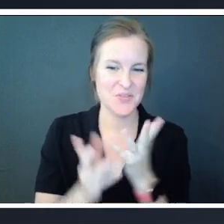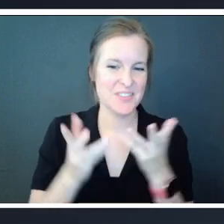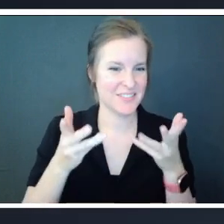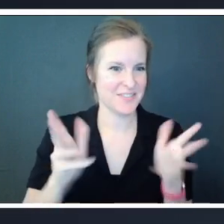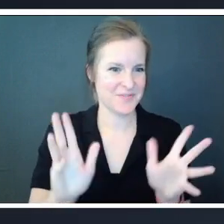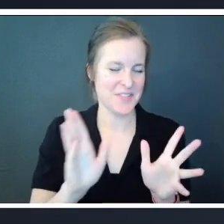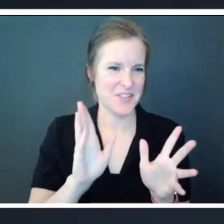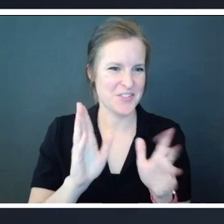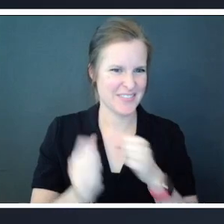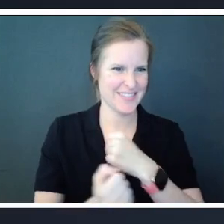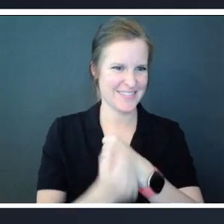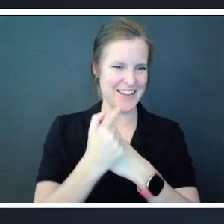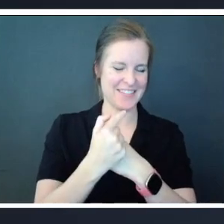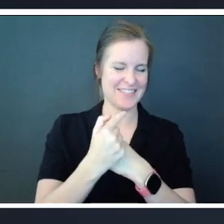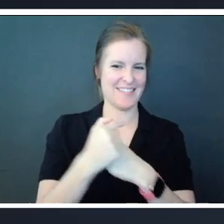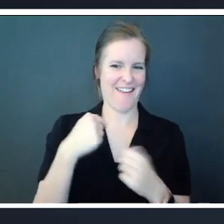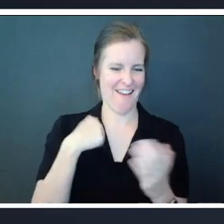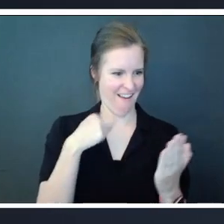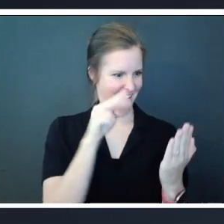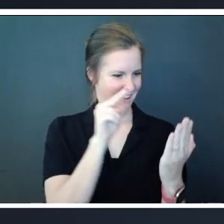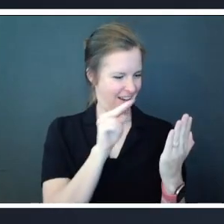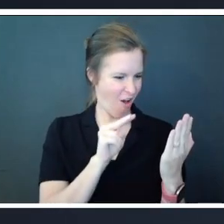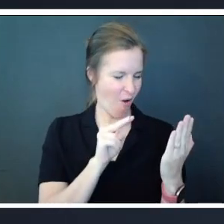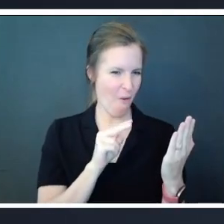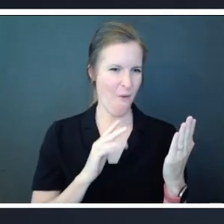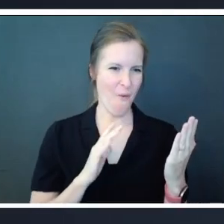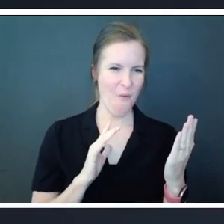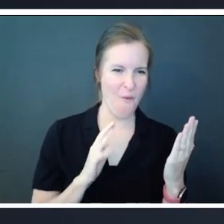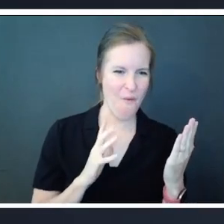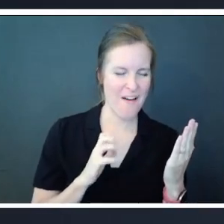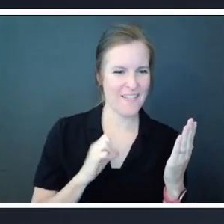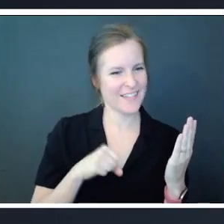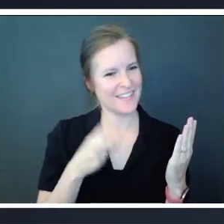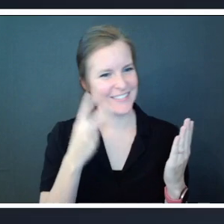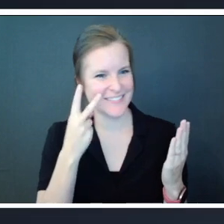did we get the message across and with any of the activity sheets that we do receive,